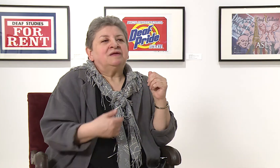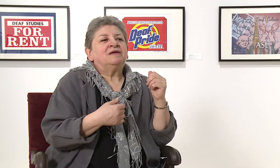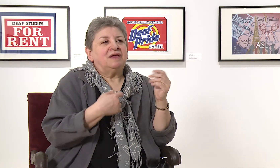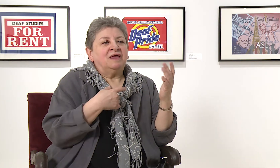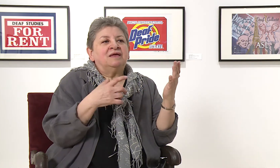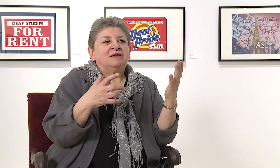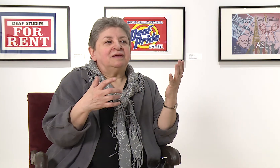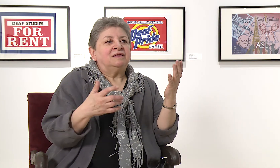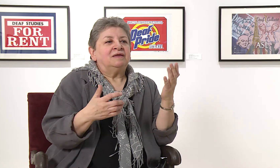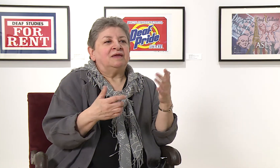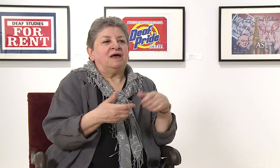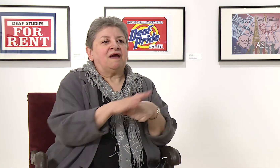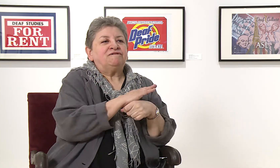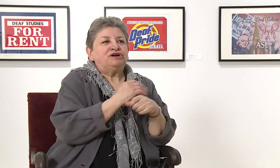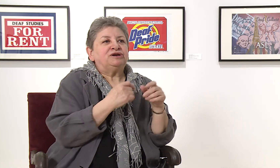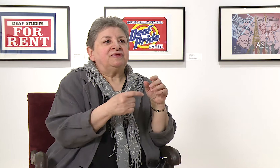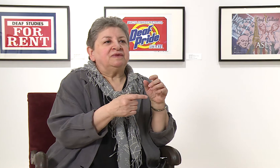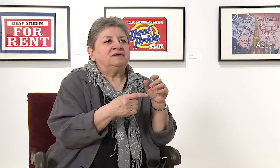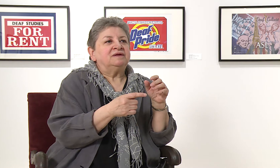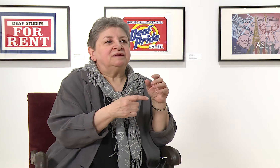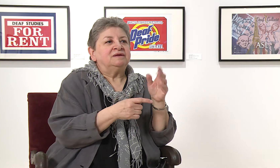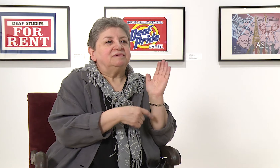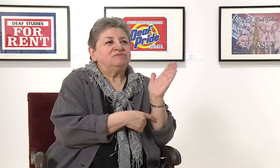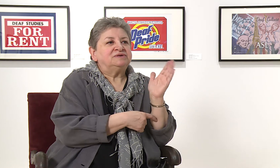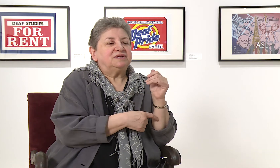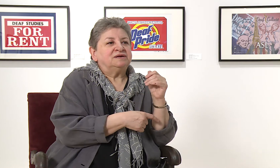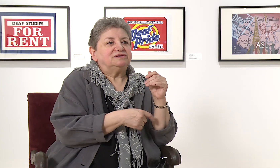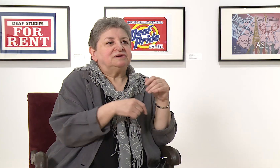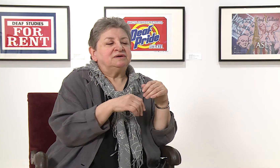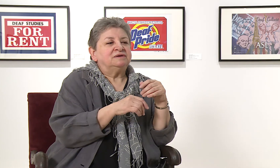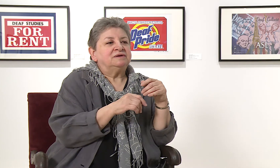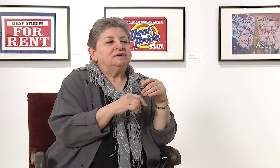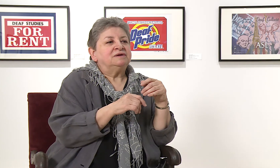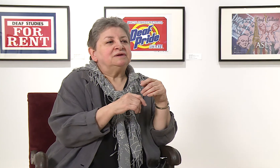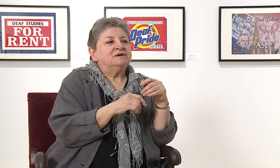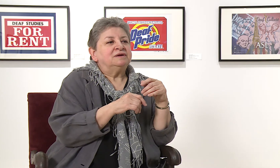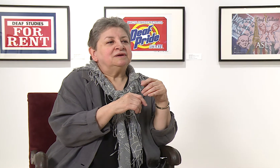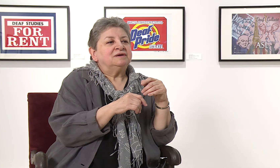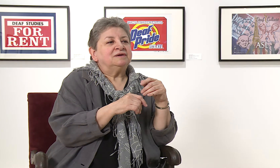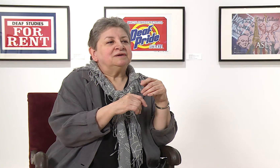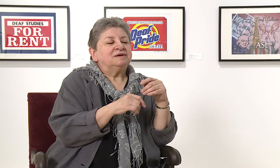for the "Silent News." I was there to cover the presentation,